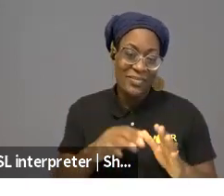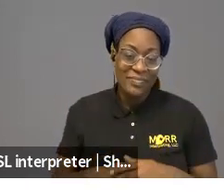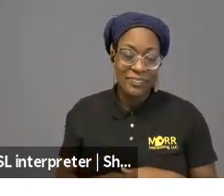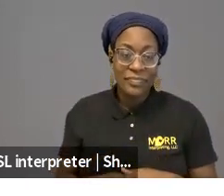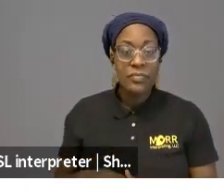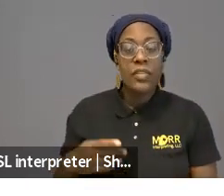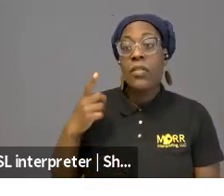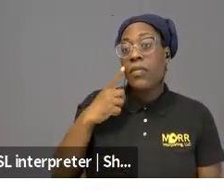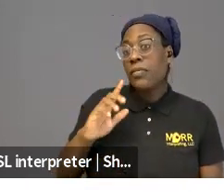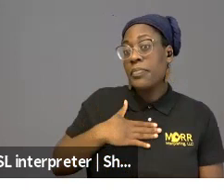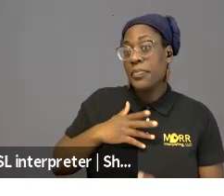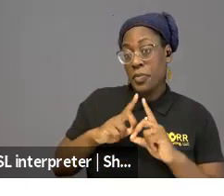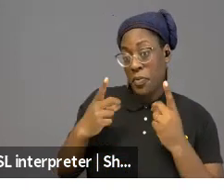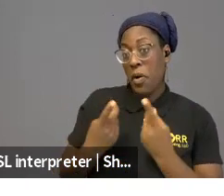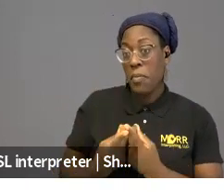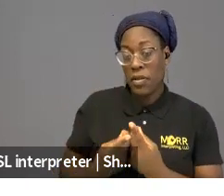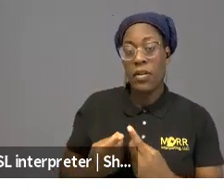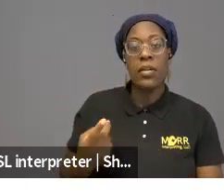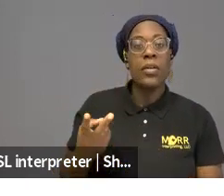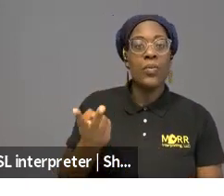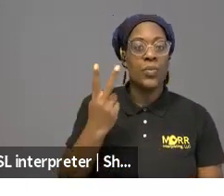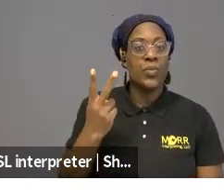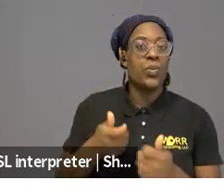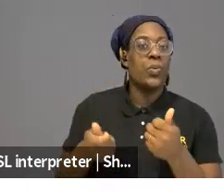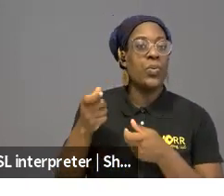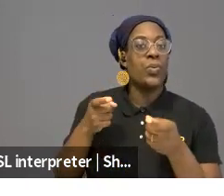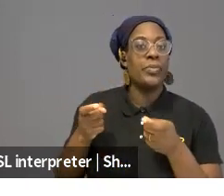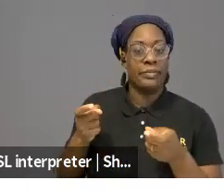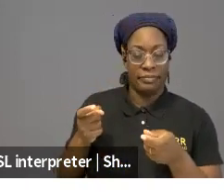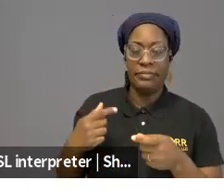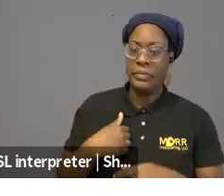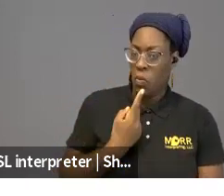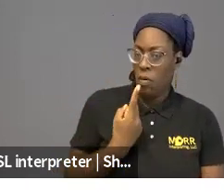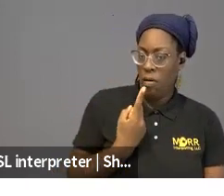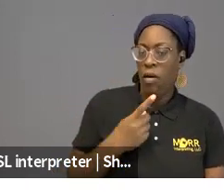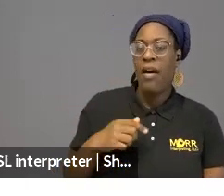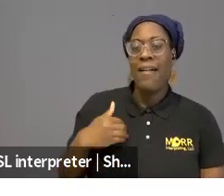Our director's main focus is faculty support while I run the student support side of things.